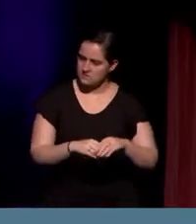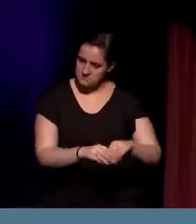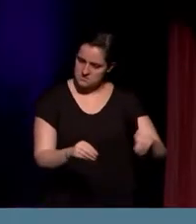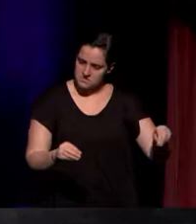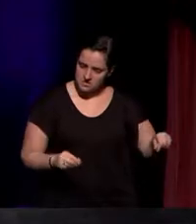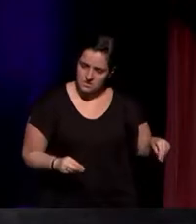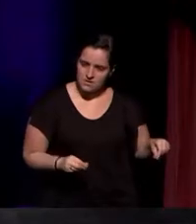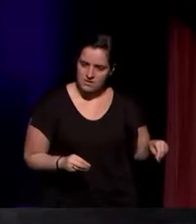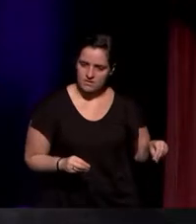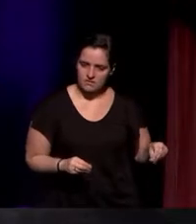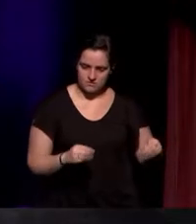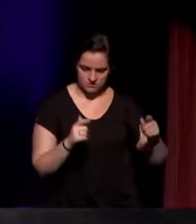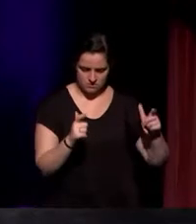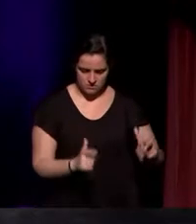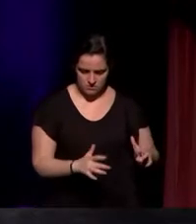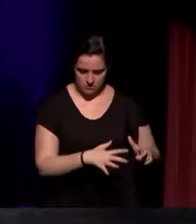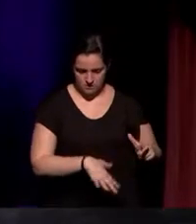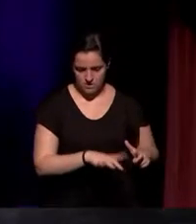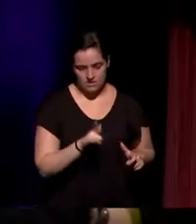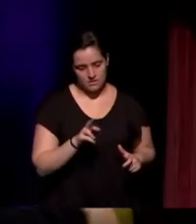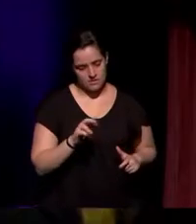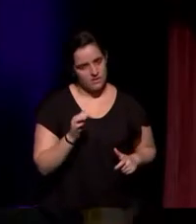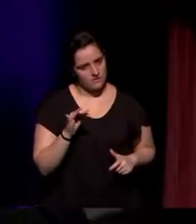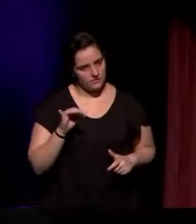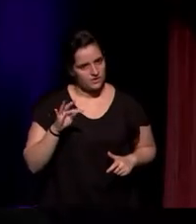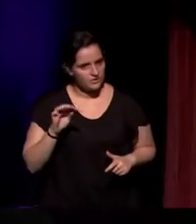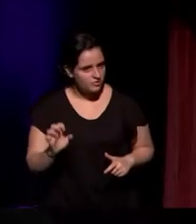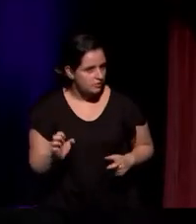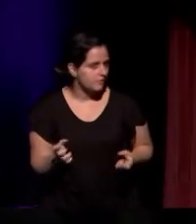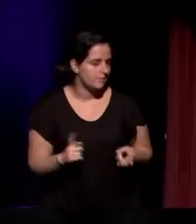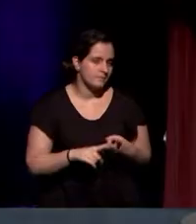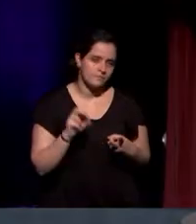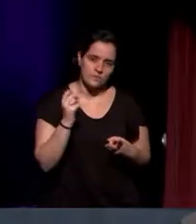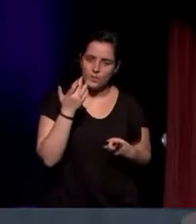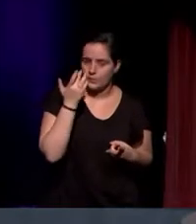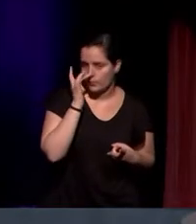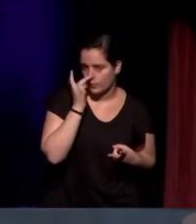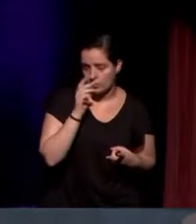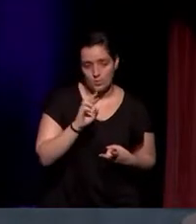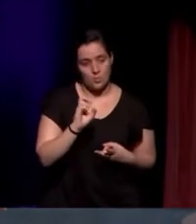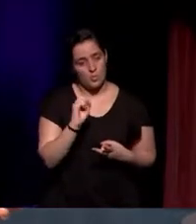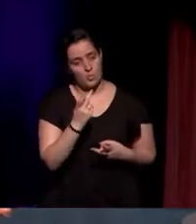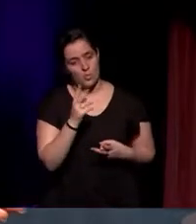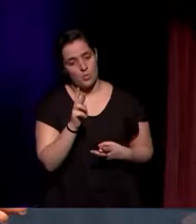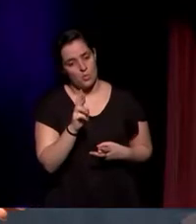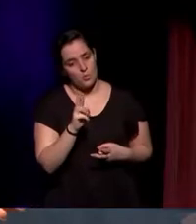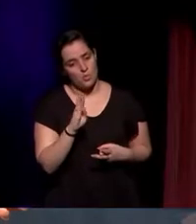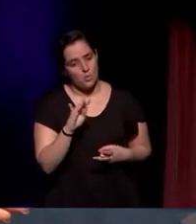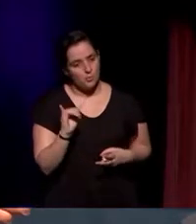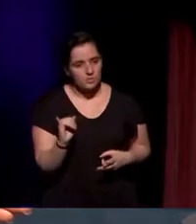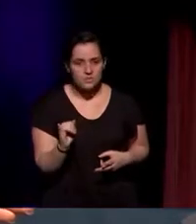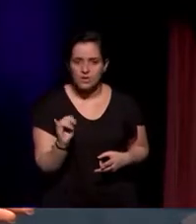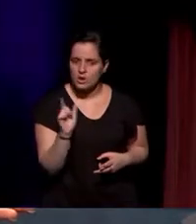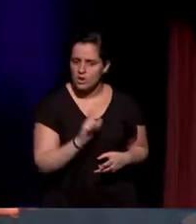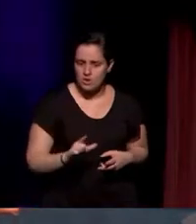where there is graphite or gold or rubies, is obvious that I'm going to lose the land,